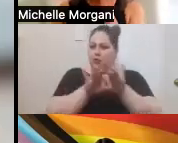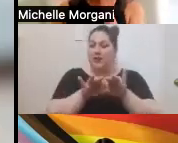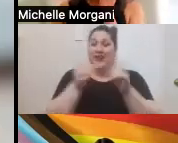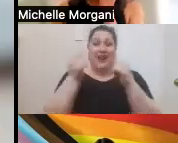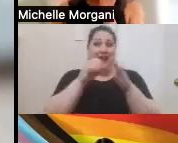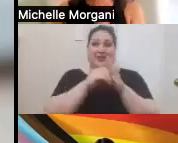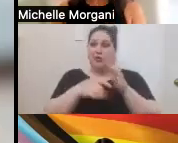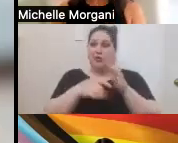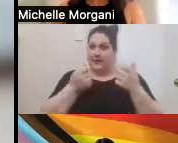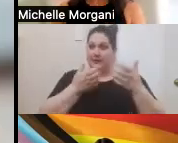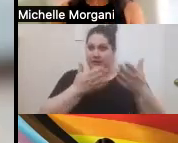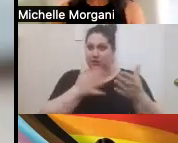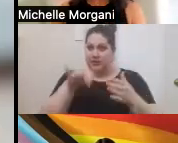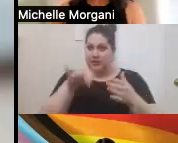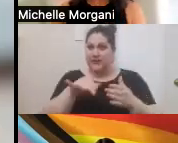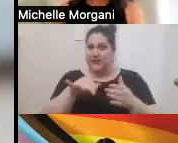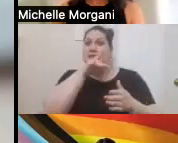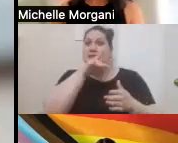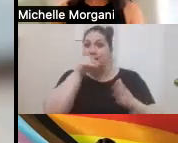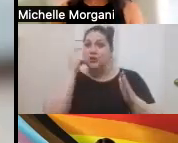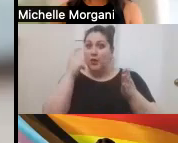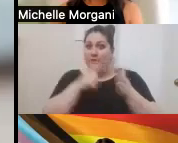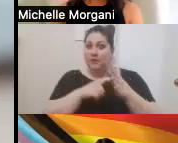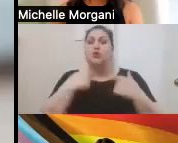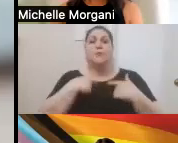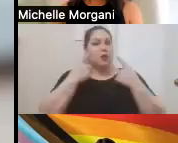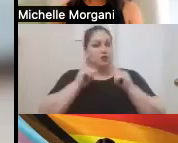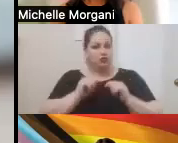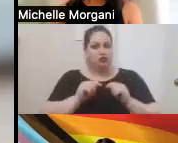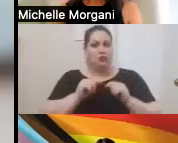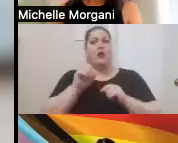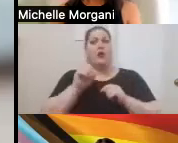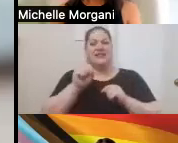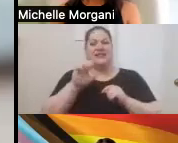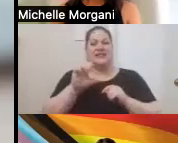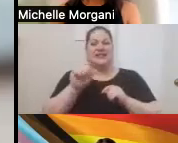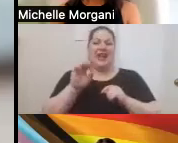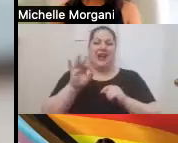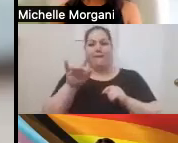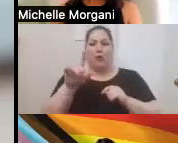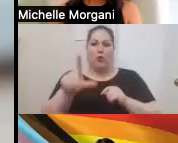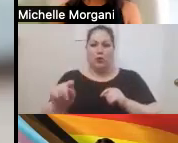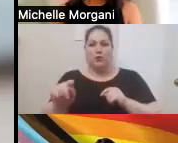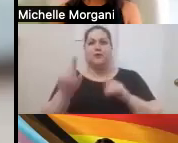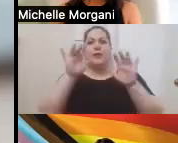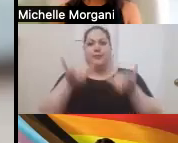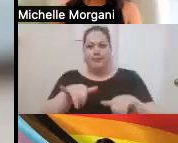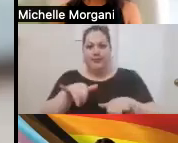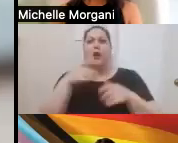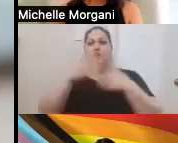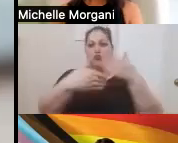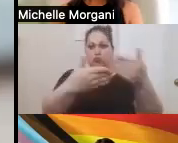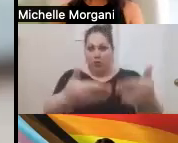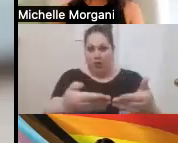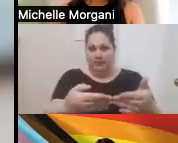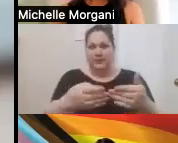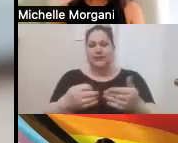I try to scaffold the process, the learning process of learning to speak to write, because that's a big cognitive change.